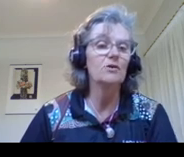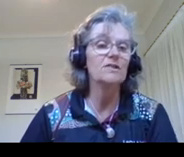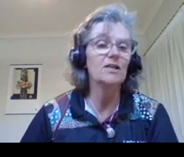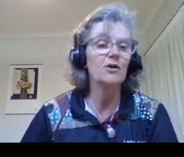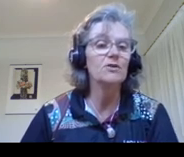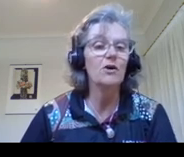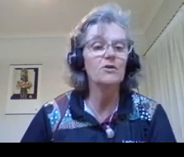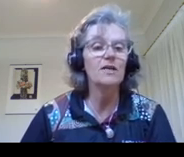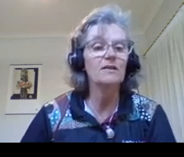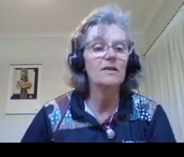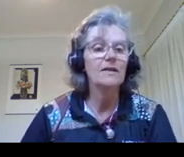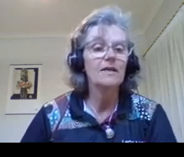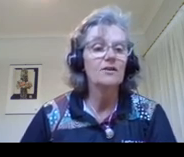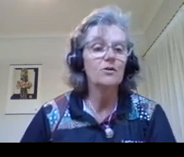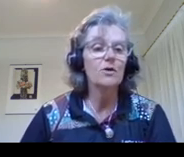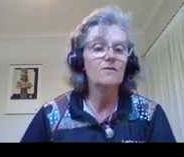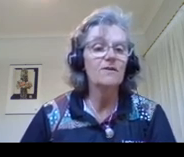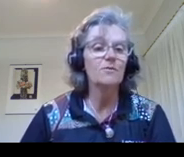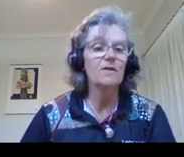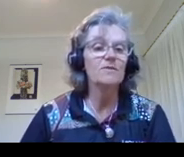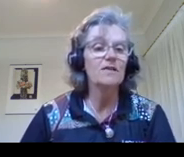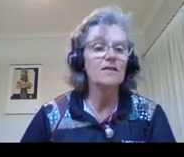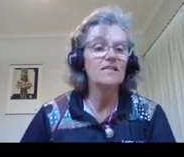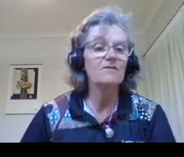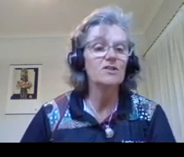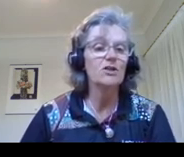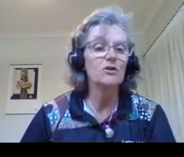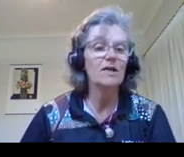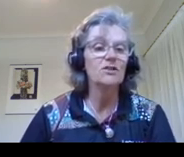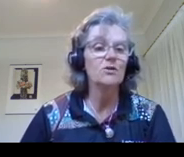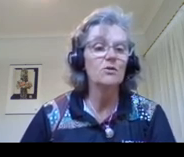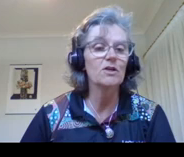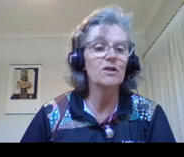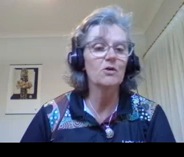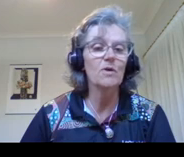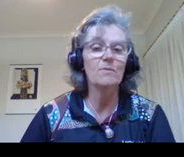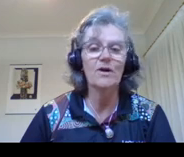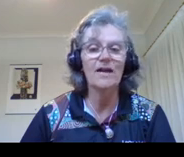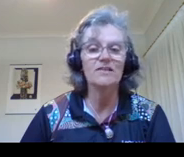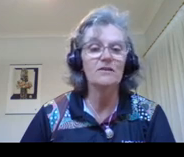as the code owner the cookie for the websites given to you and stored in your web browser